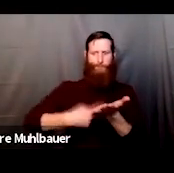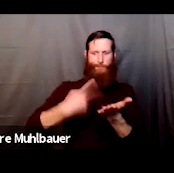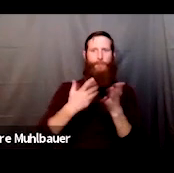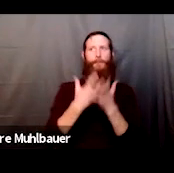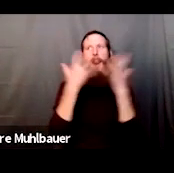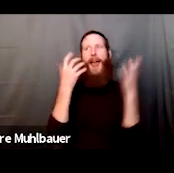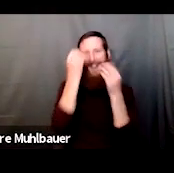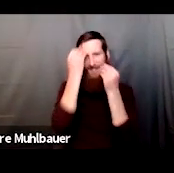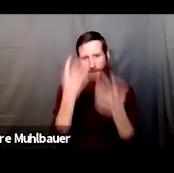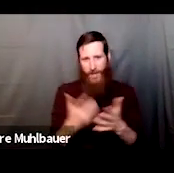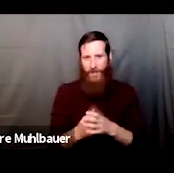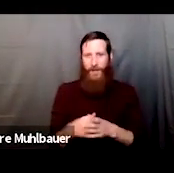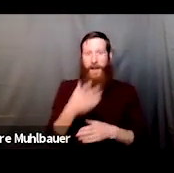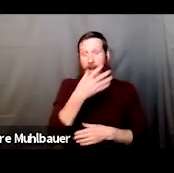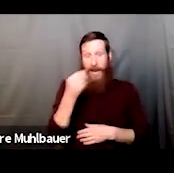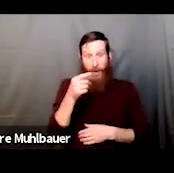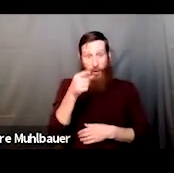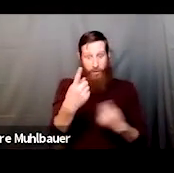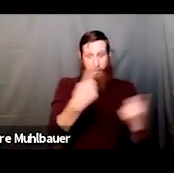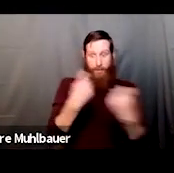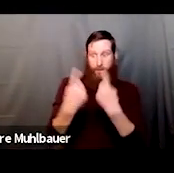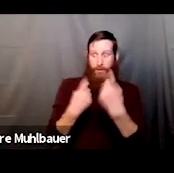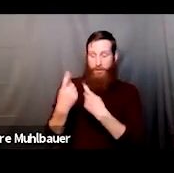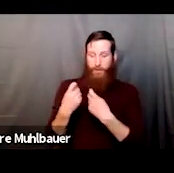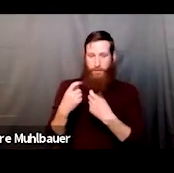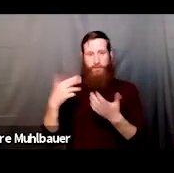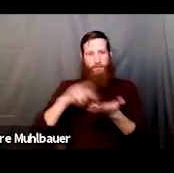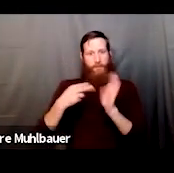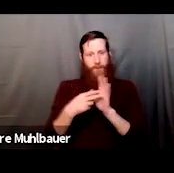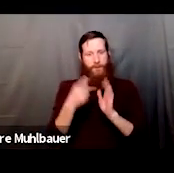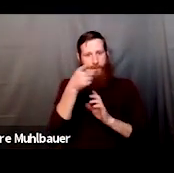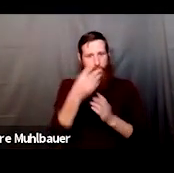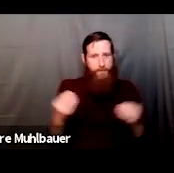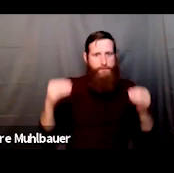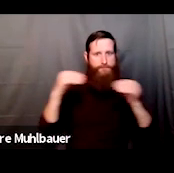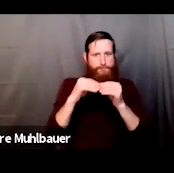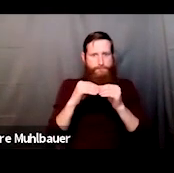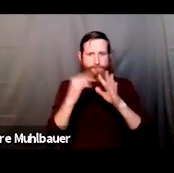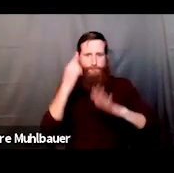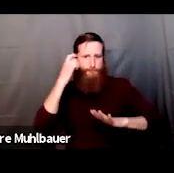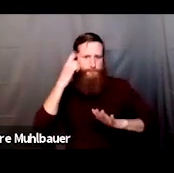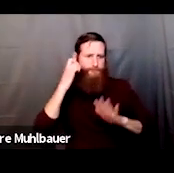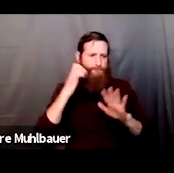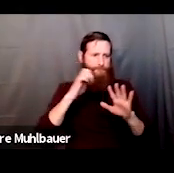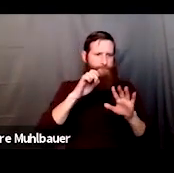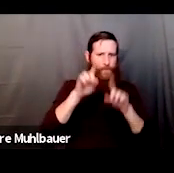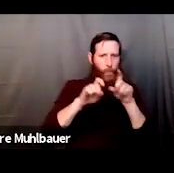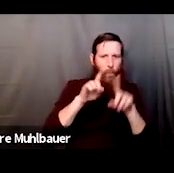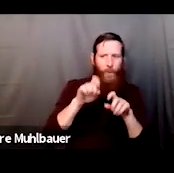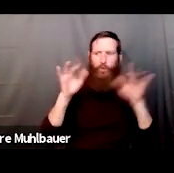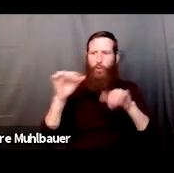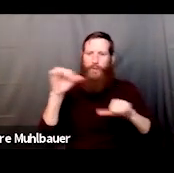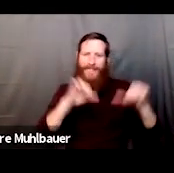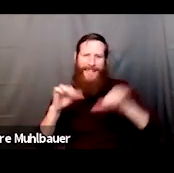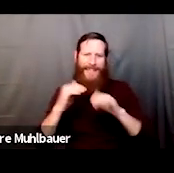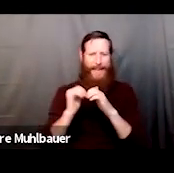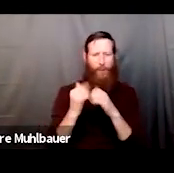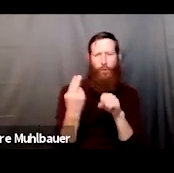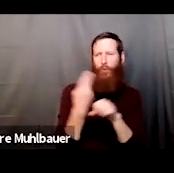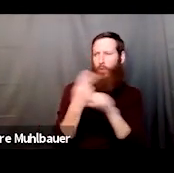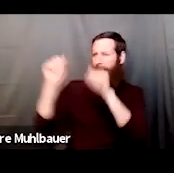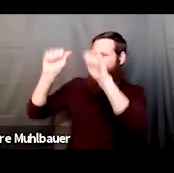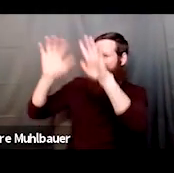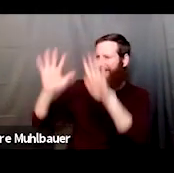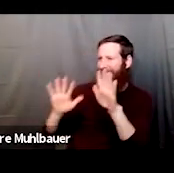I know from the questions you have asked, that you have further questions about snow science and how to use avalanche terrain to your advantage.